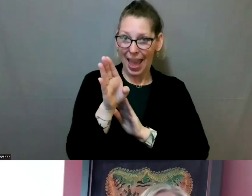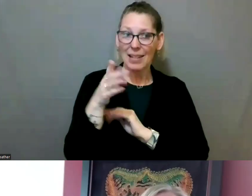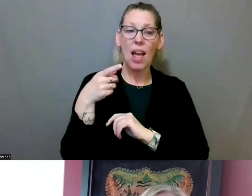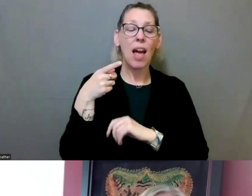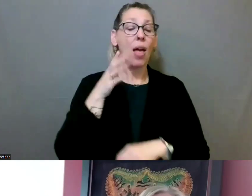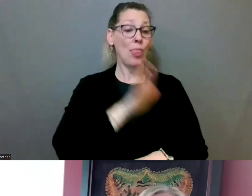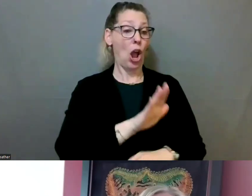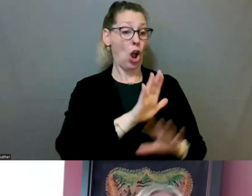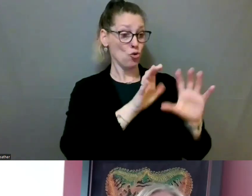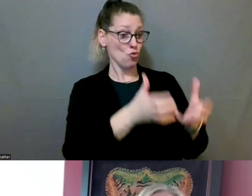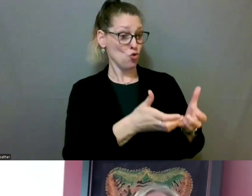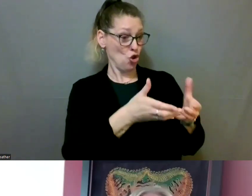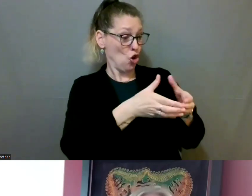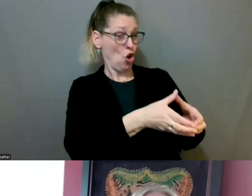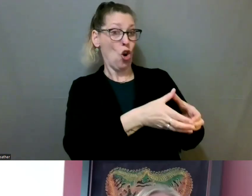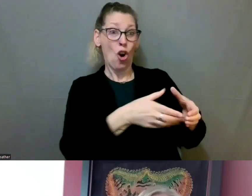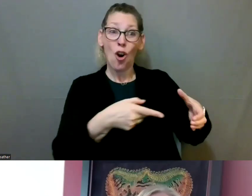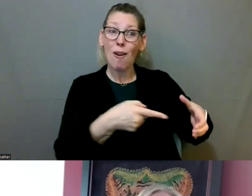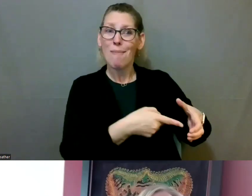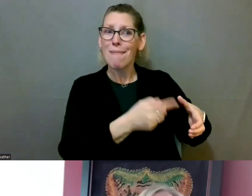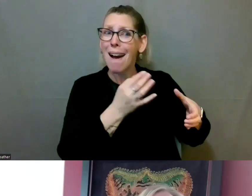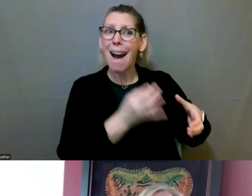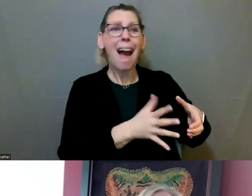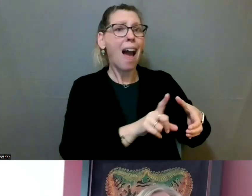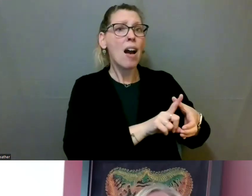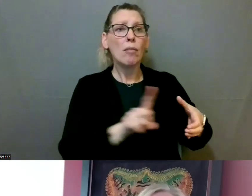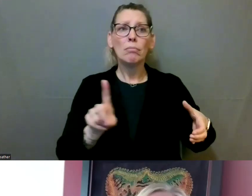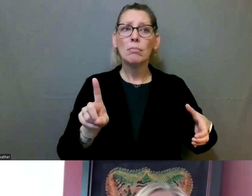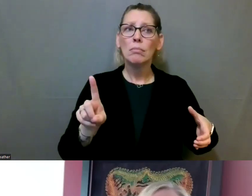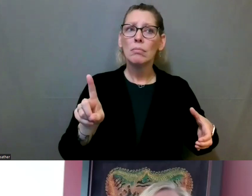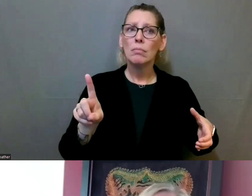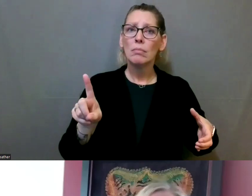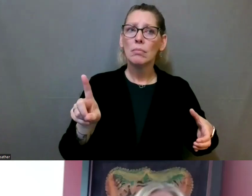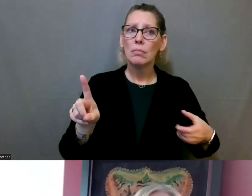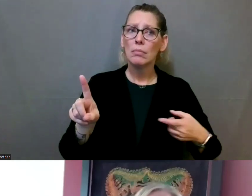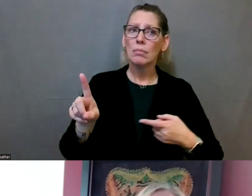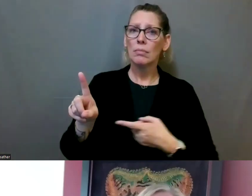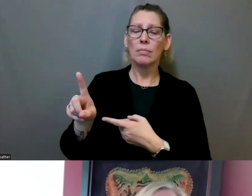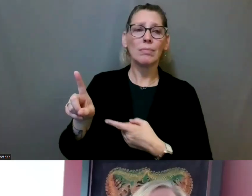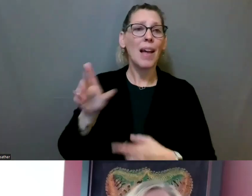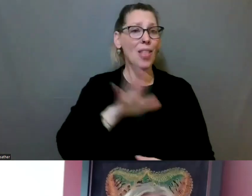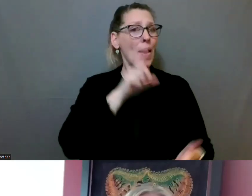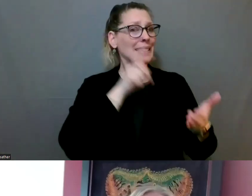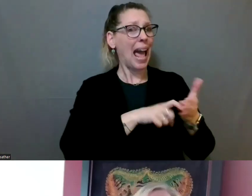identity at this place in adolescence. Up until this point they're identifying as a group - the